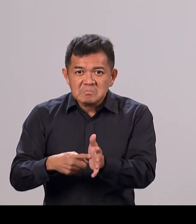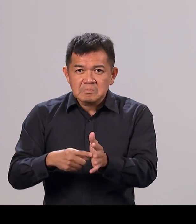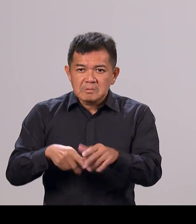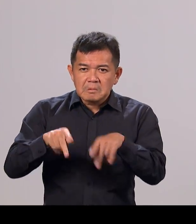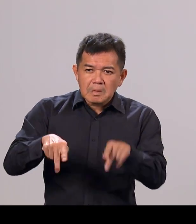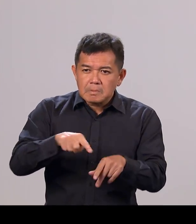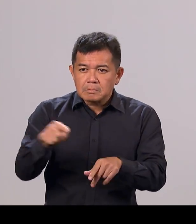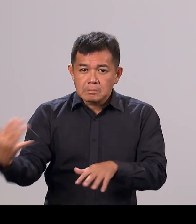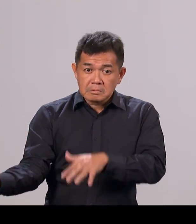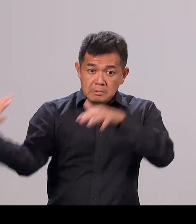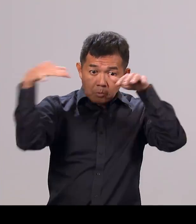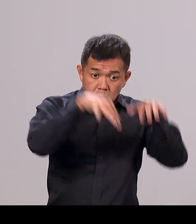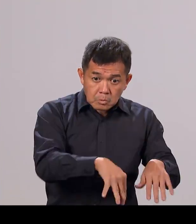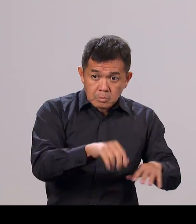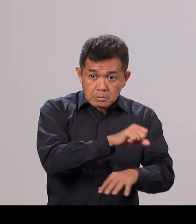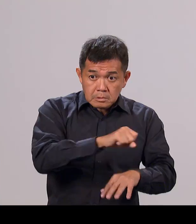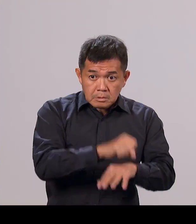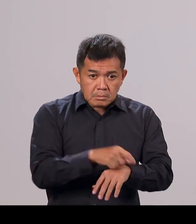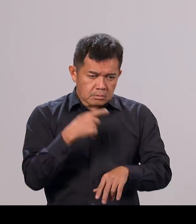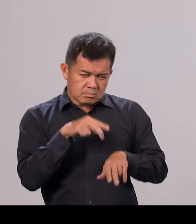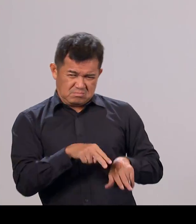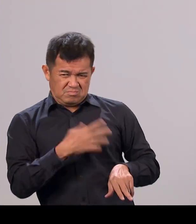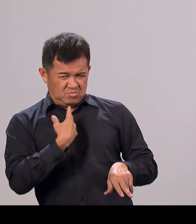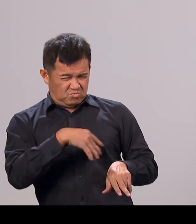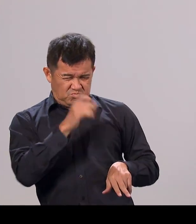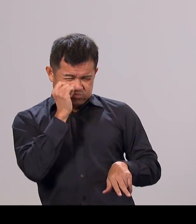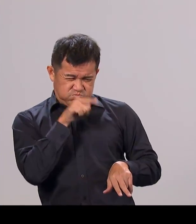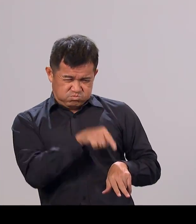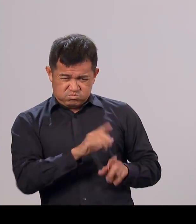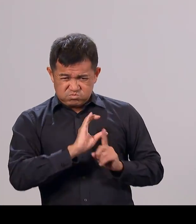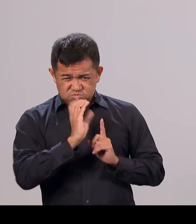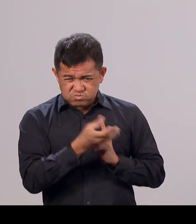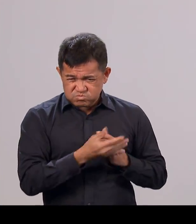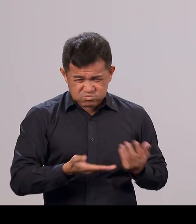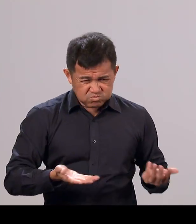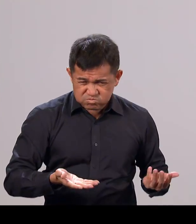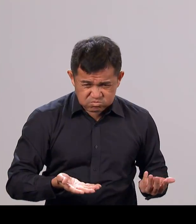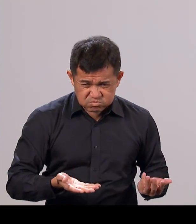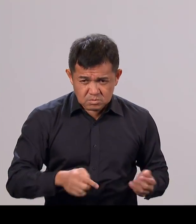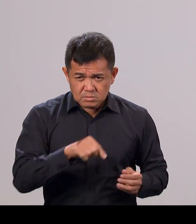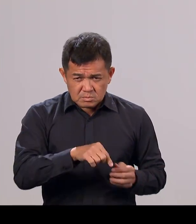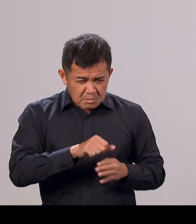if they don't understand our context and they want to preach these exclusivist practices and doctrines,